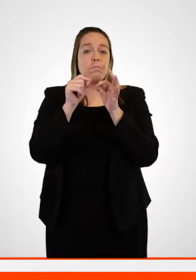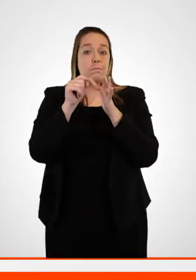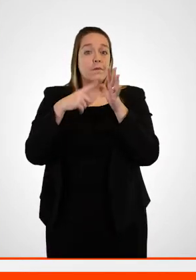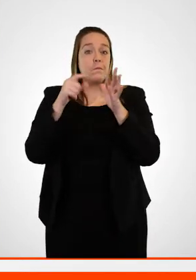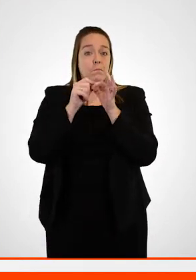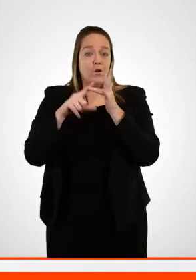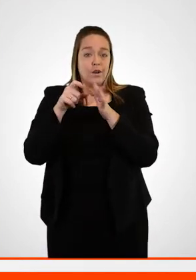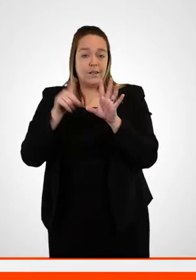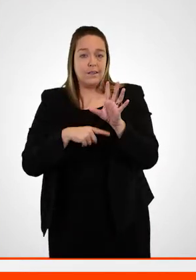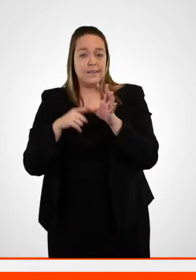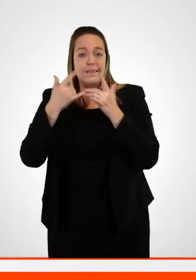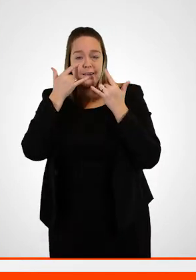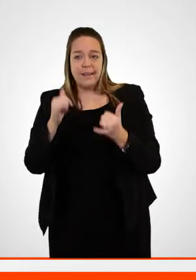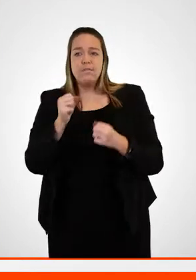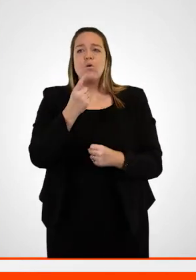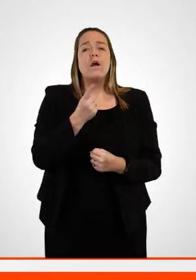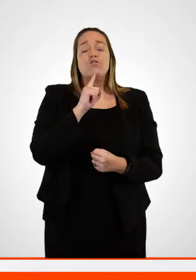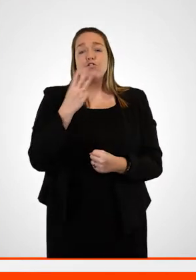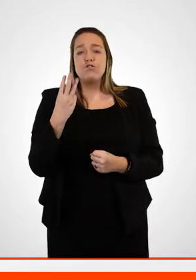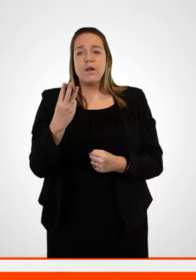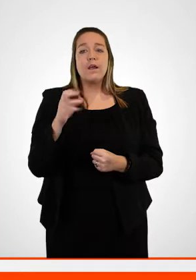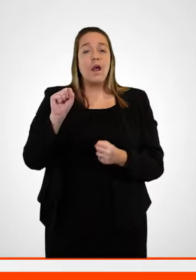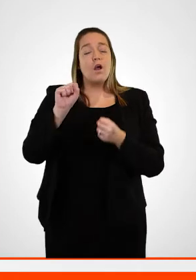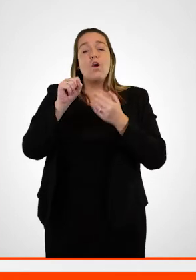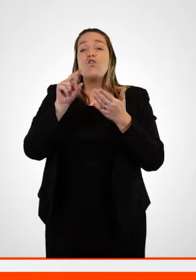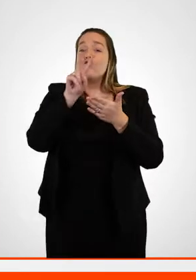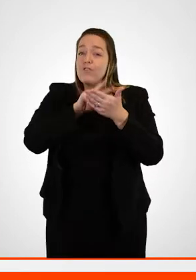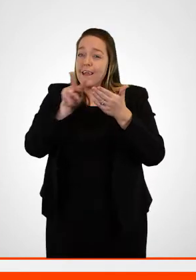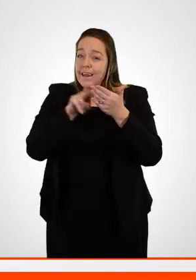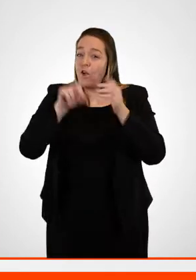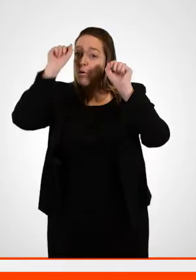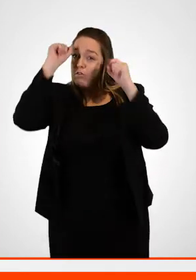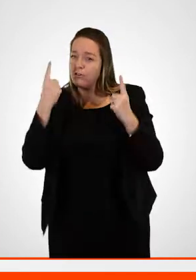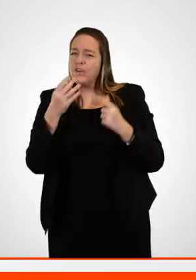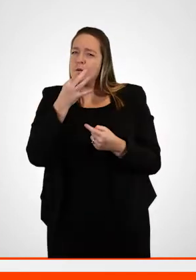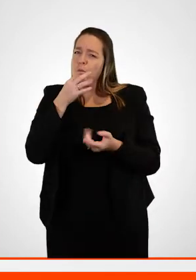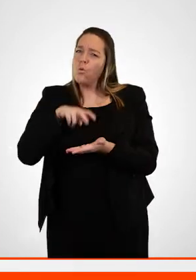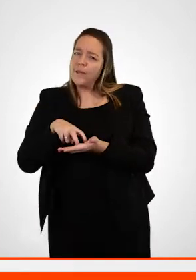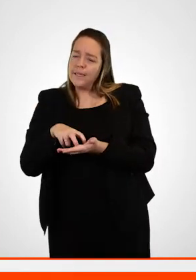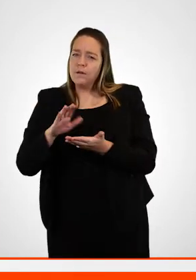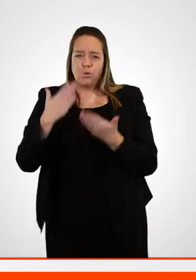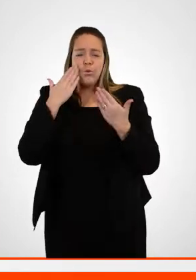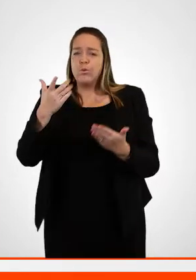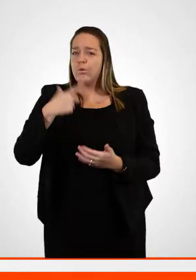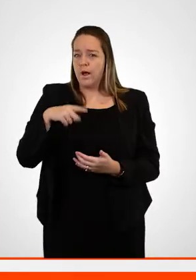a score of 103. A little bit weaker in reading comprehension. And so it's kind of hard to know what's going on.